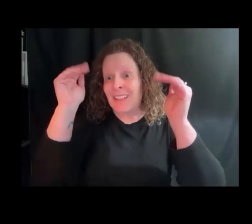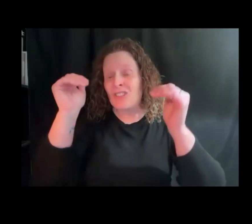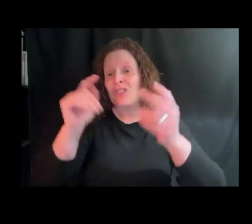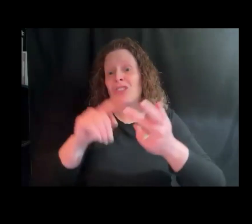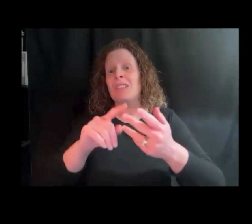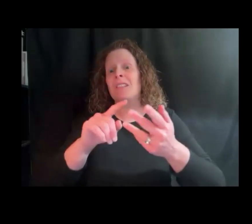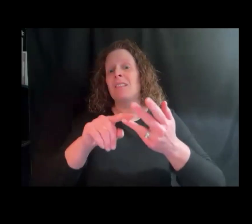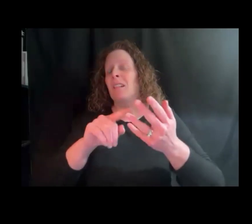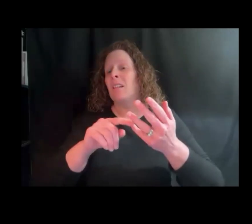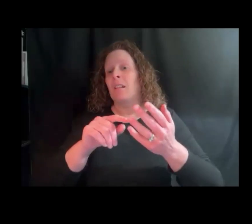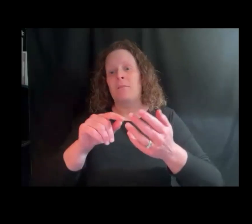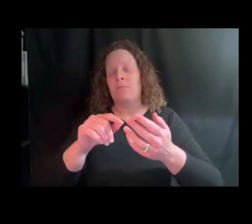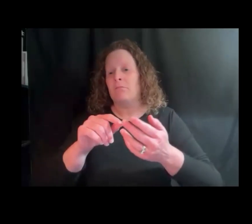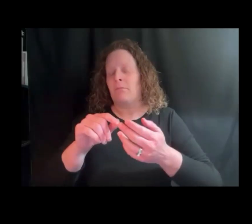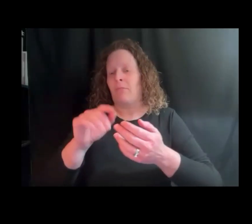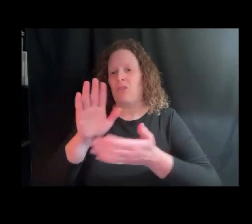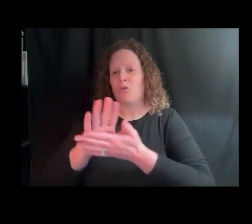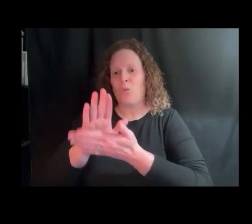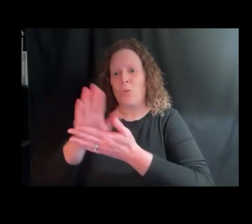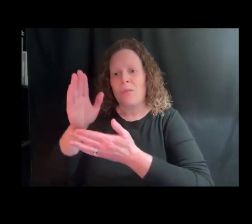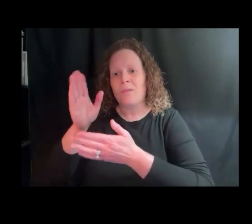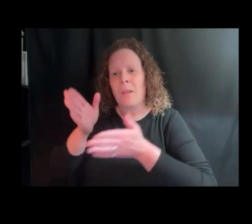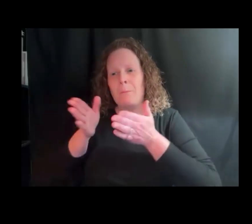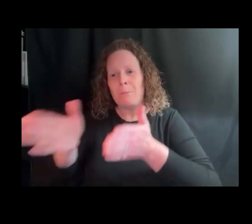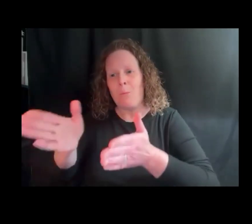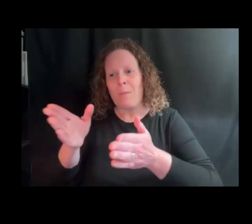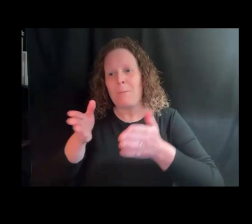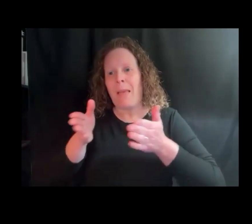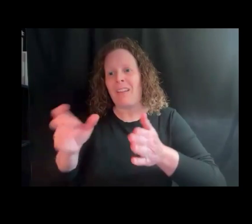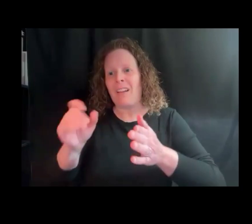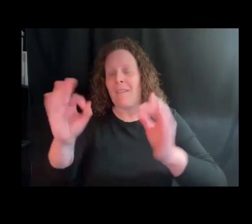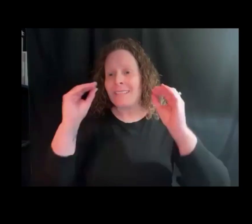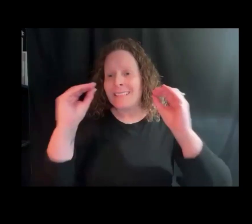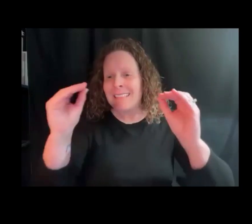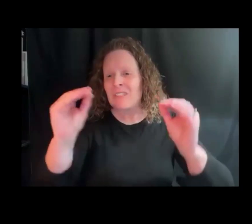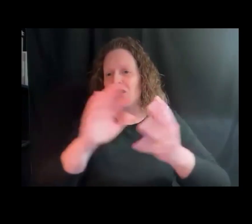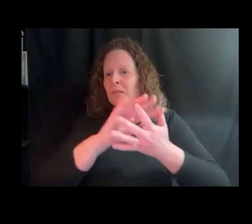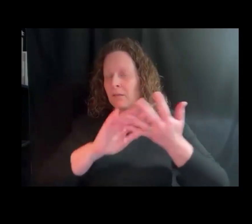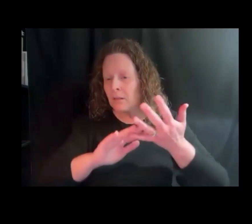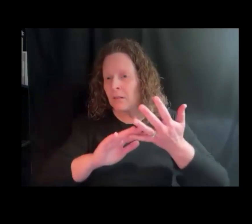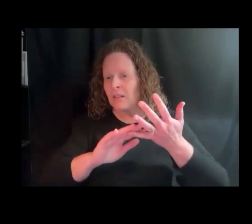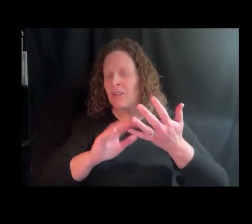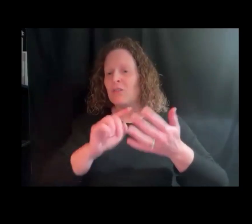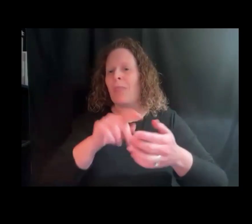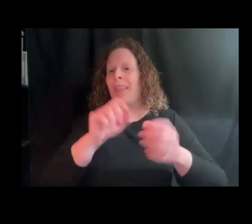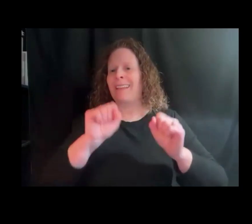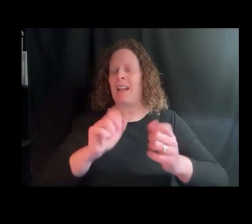curriculum an understanding of the expectations an understanding of how teaching happens how